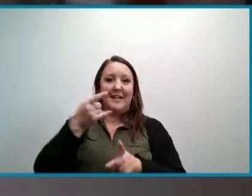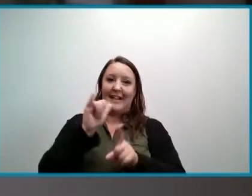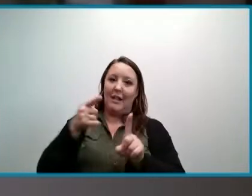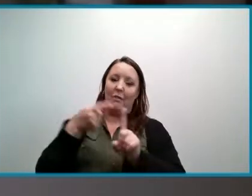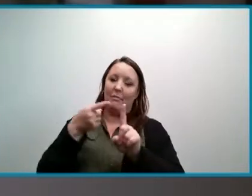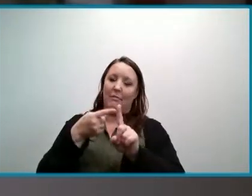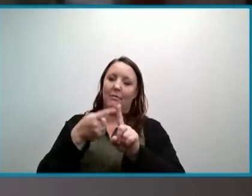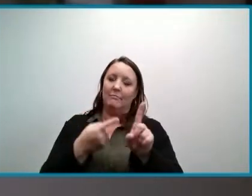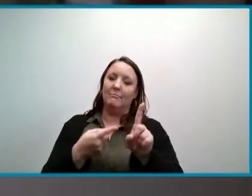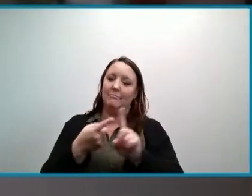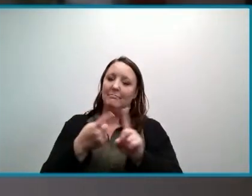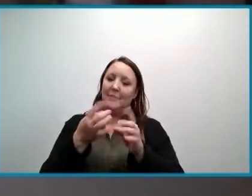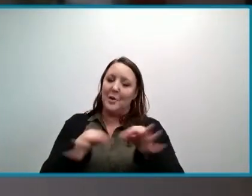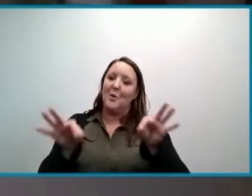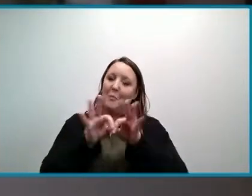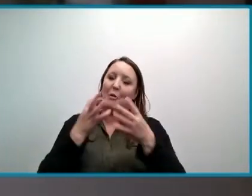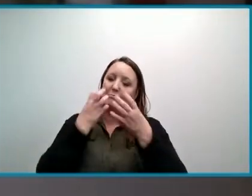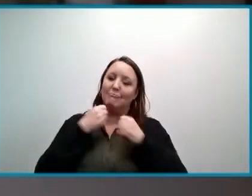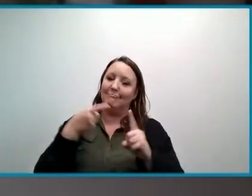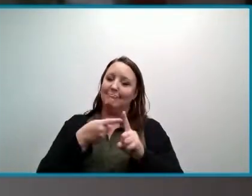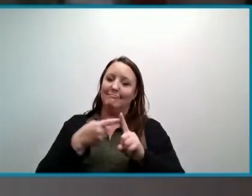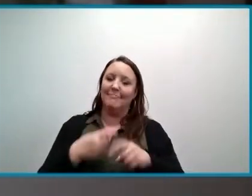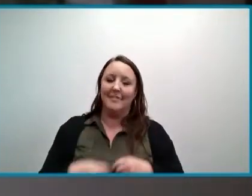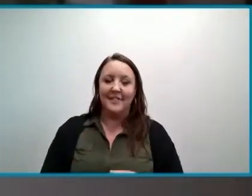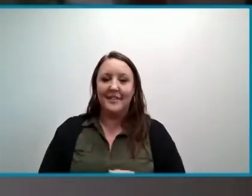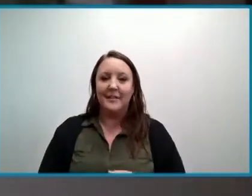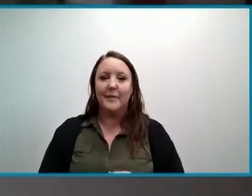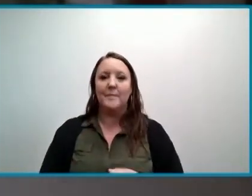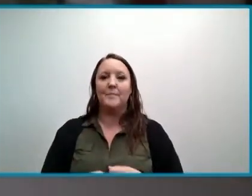Gill is just the best case scenario for us.